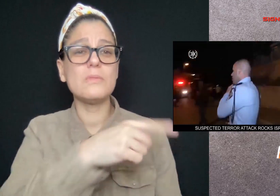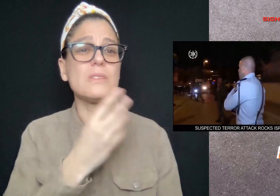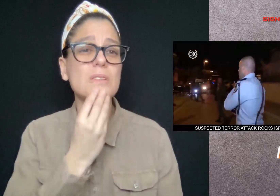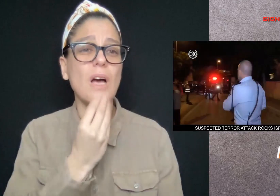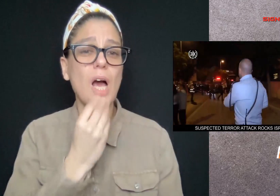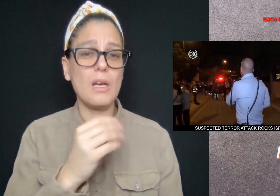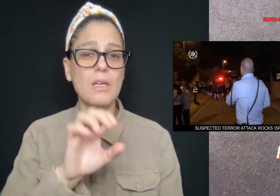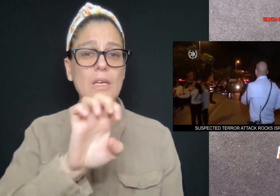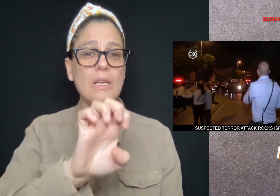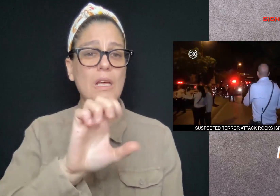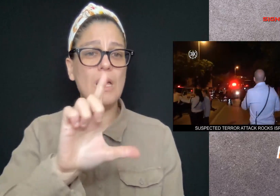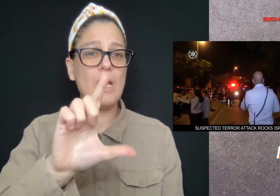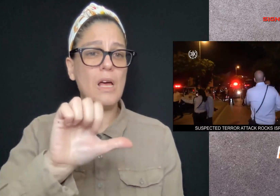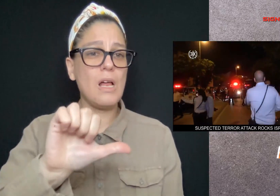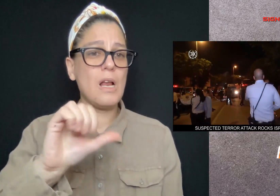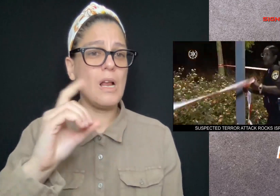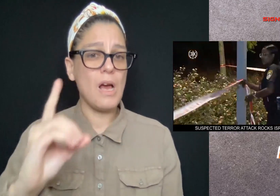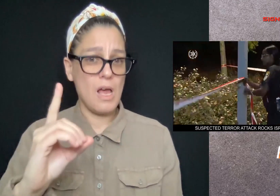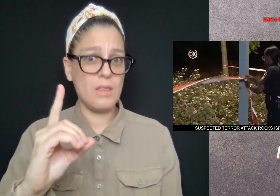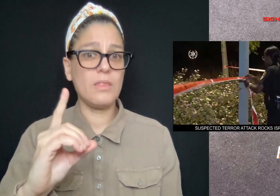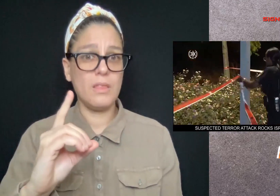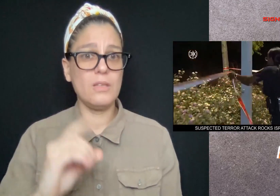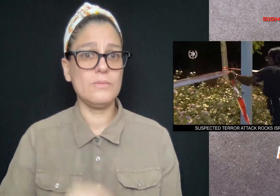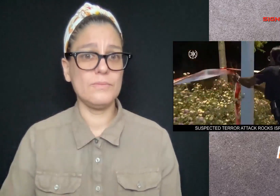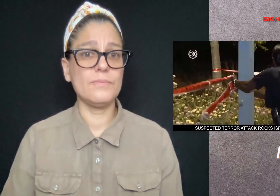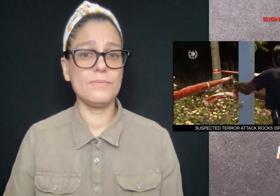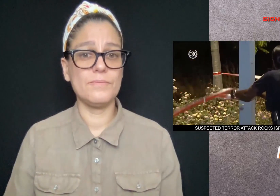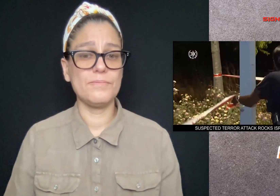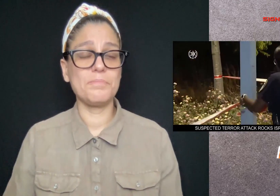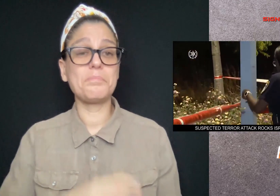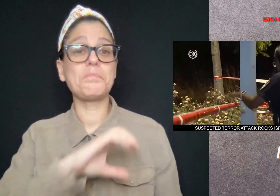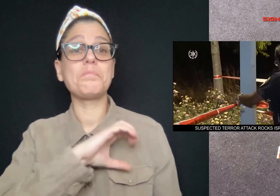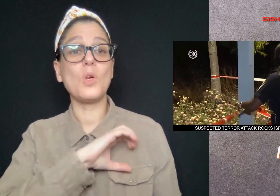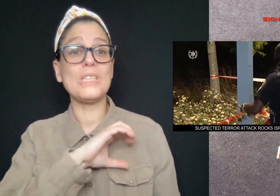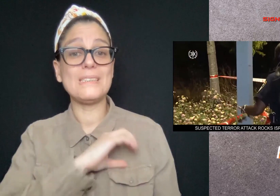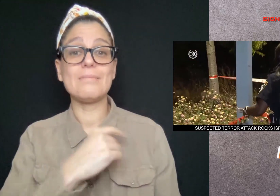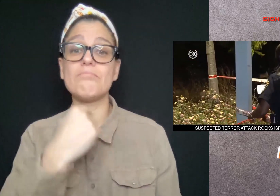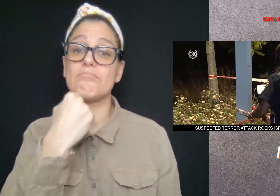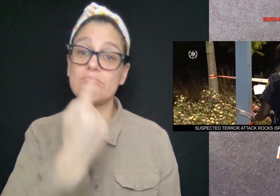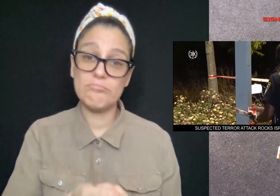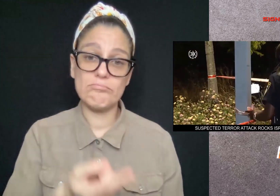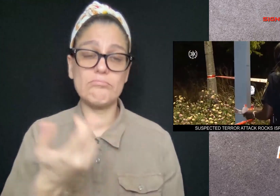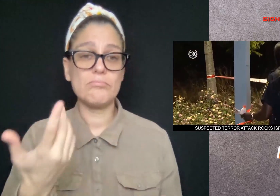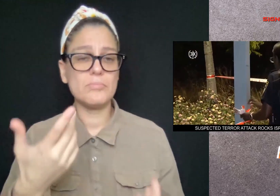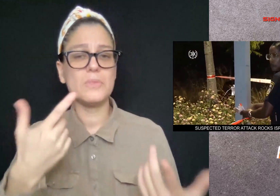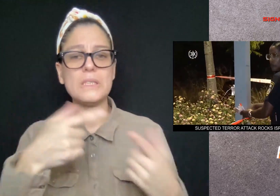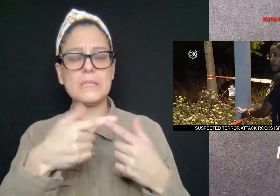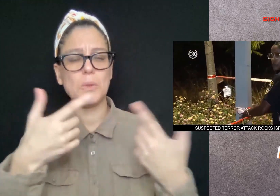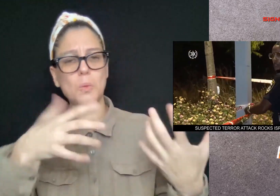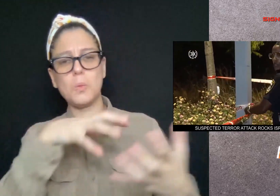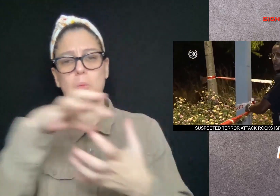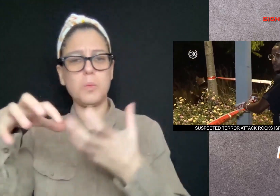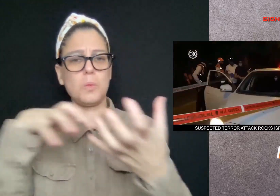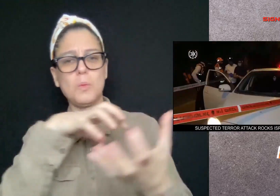a suspected terrorist left at least three people dead in the Israeli town of Elad